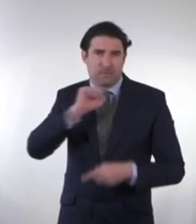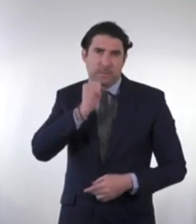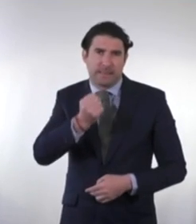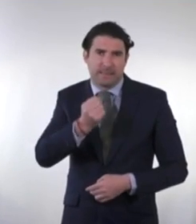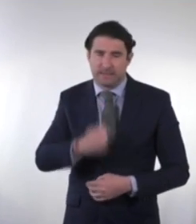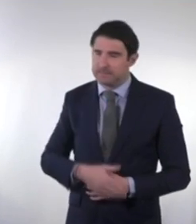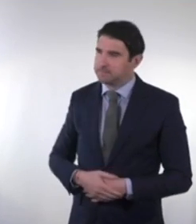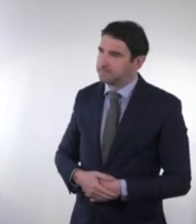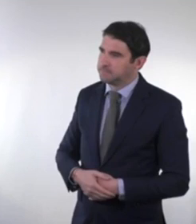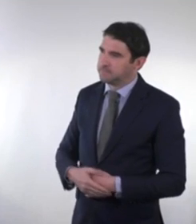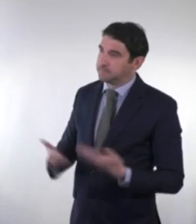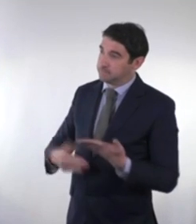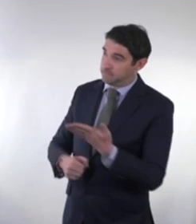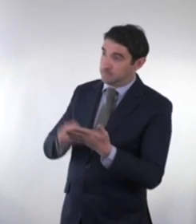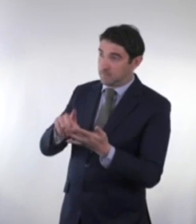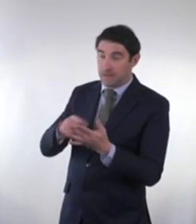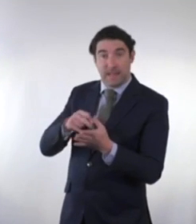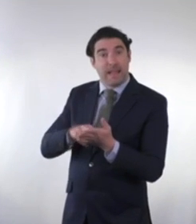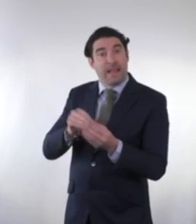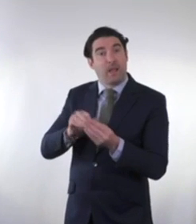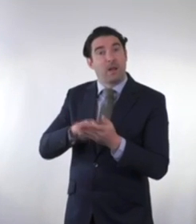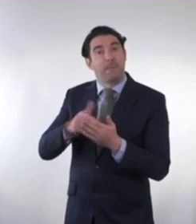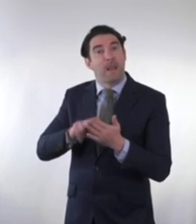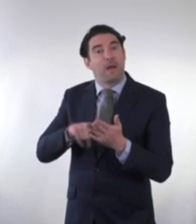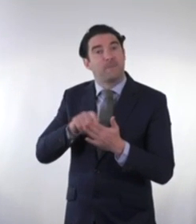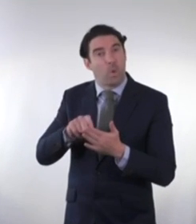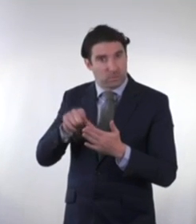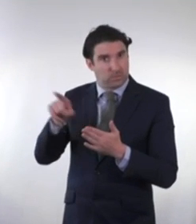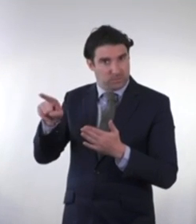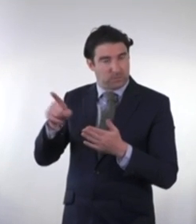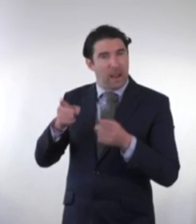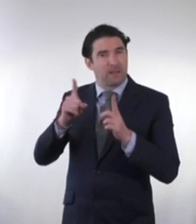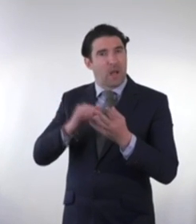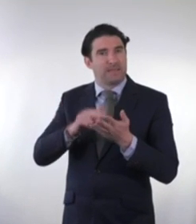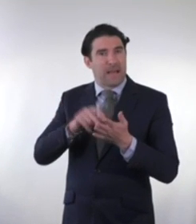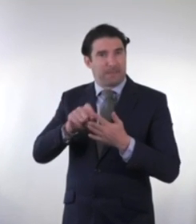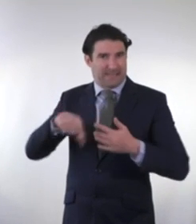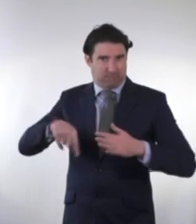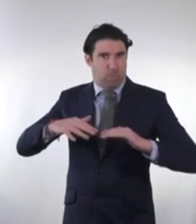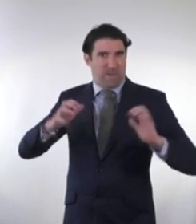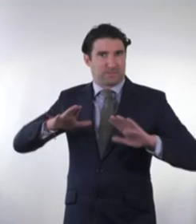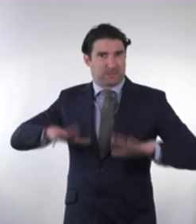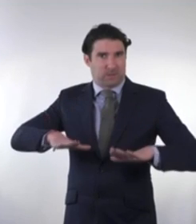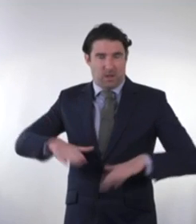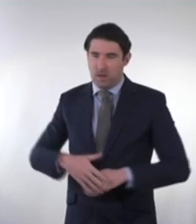the Prime Minister ensure that the homeless charities, councils and others who stepped up and provided accommodation in the crisis are funded for every single person they helped?